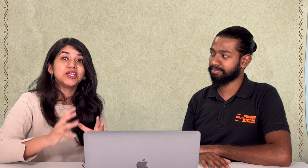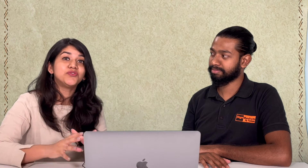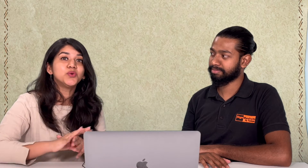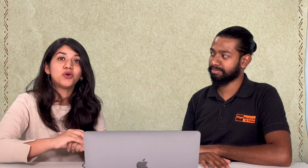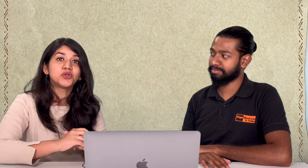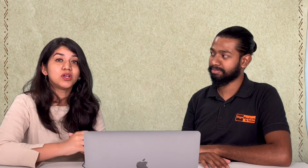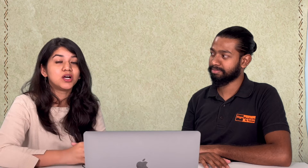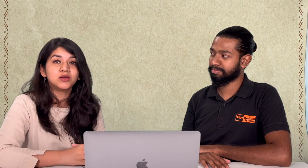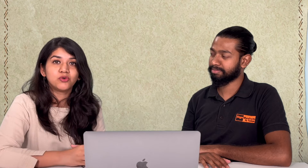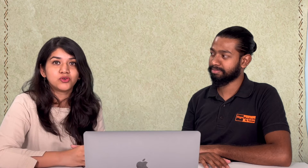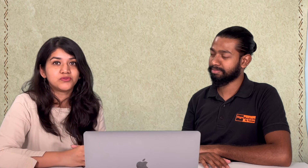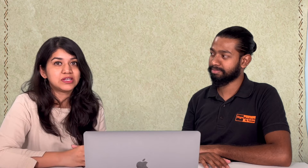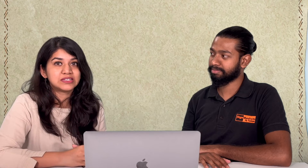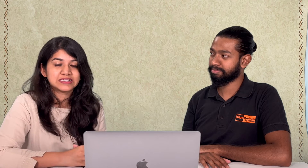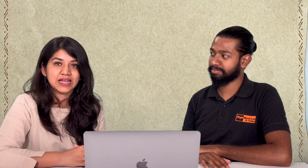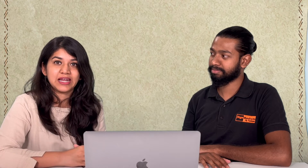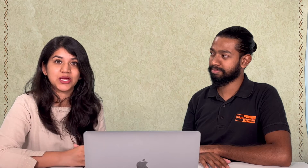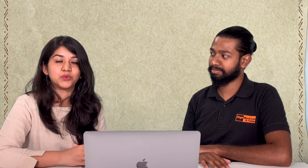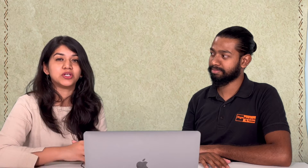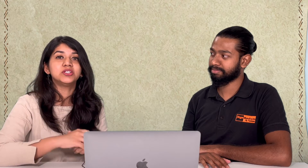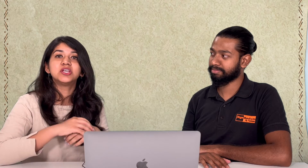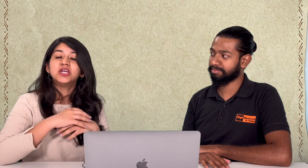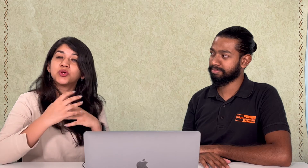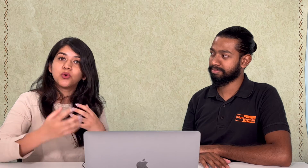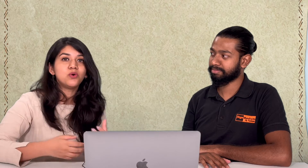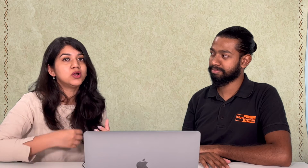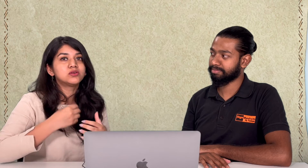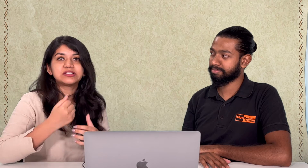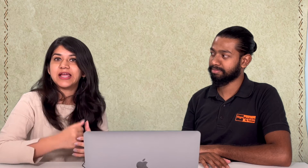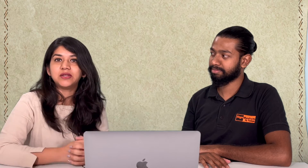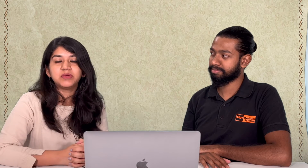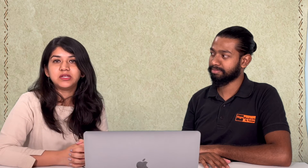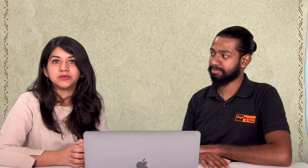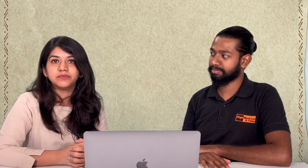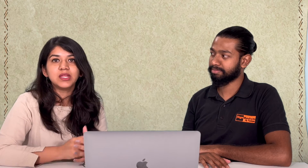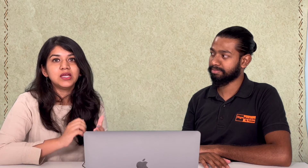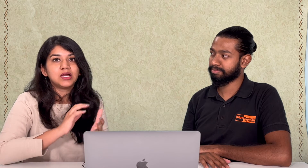And if you want to learn more of Indian Sign Language go on to Sign Medium,